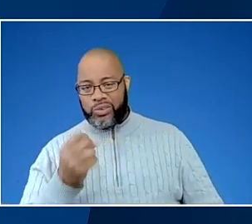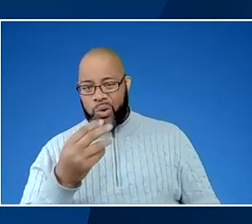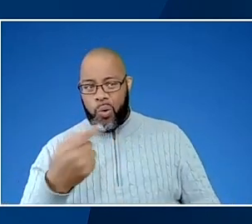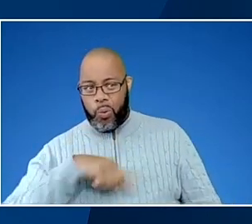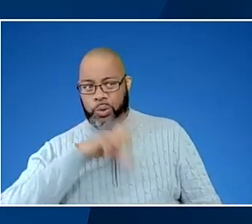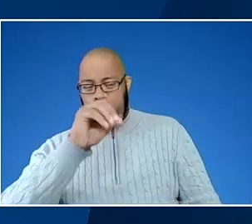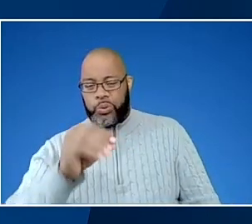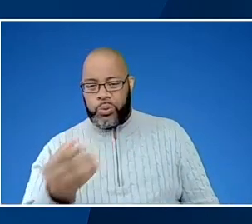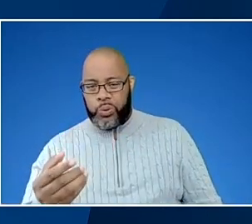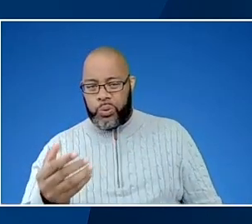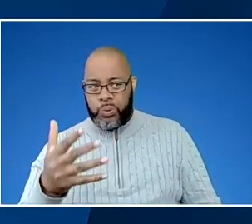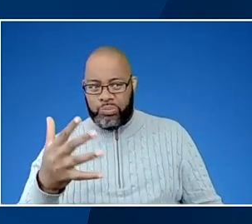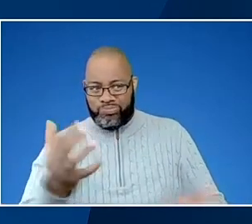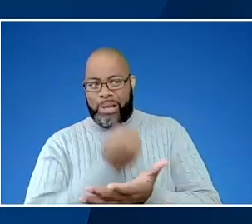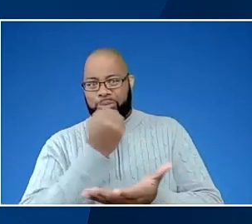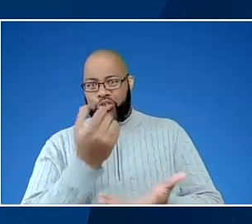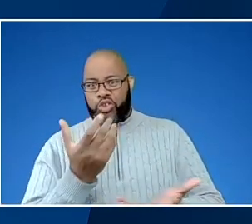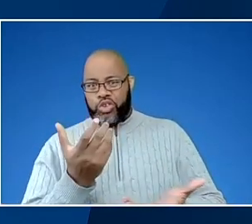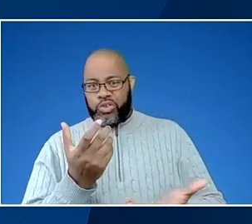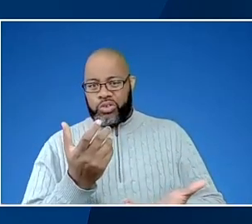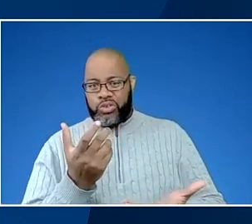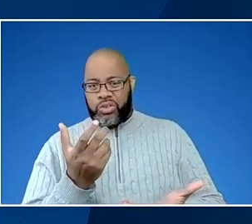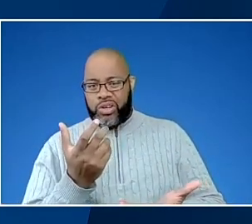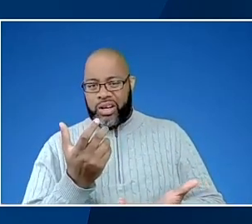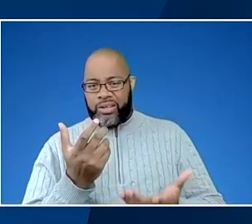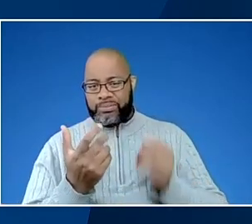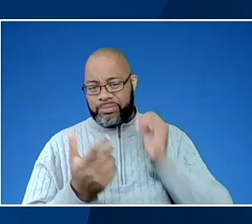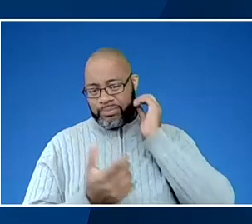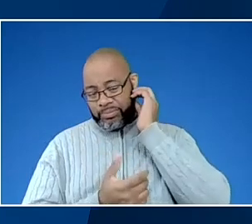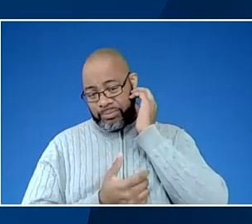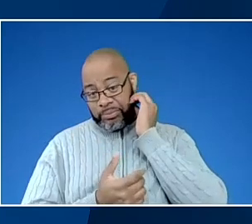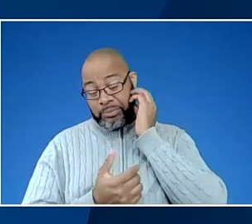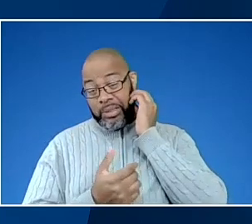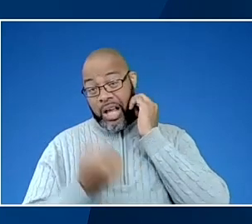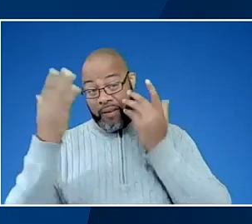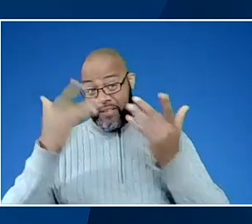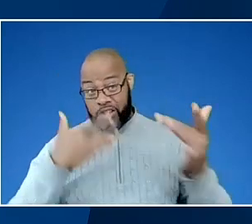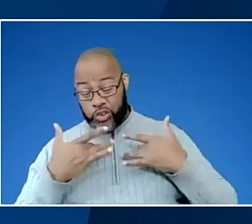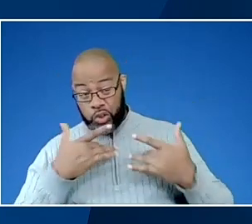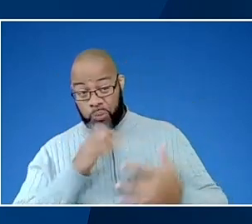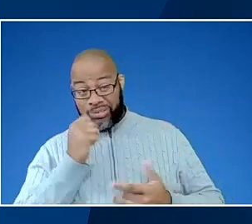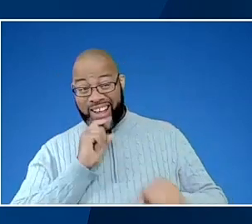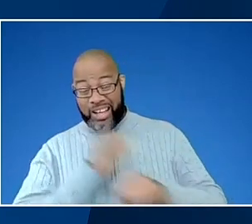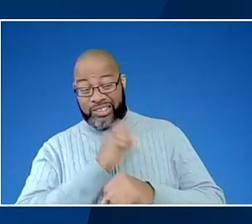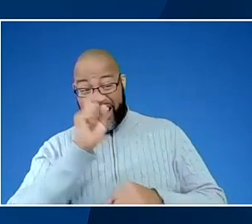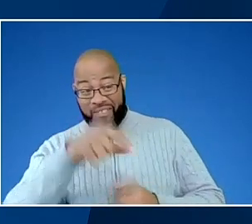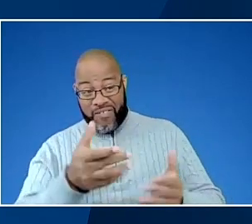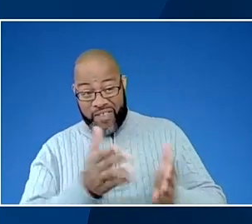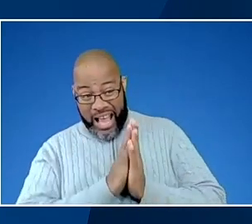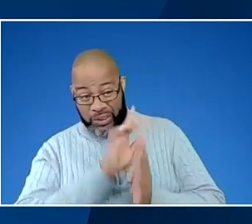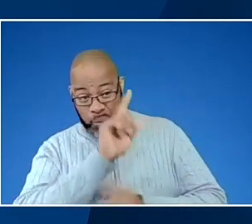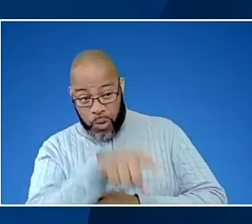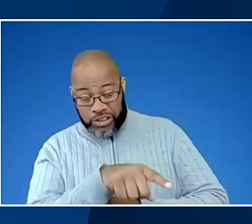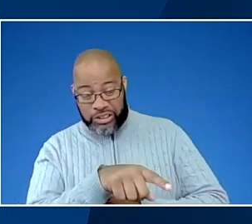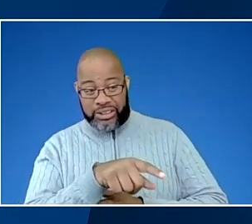capture- I know there- I don't know if the concern was, like, actually having to ask the question as like- as TRIO Programs,